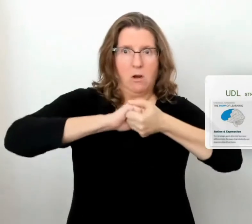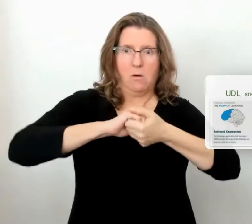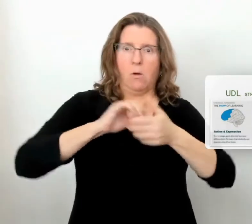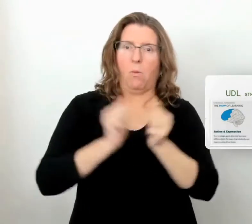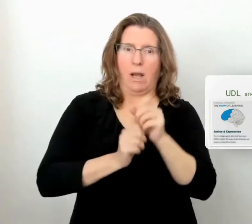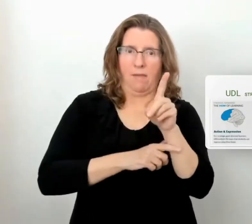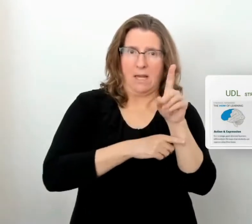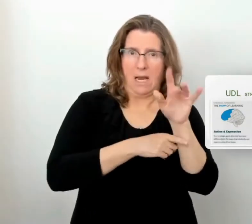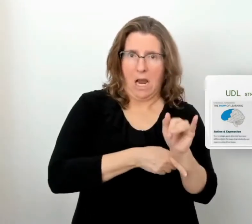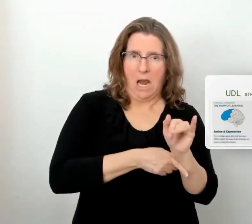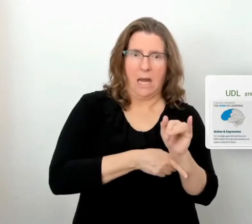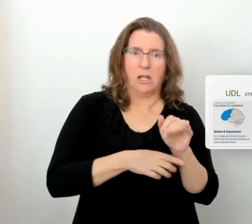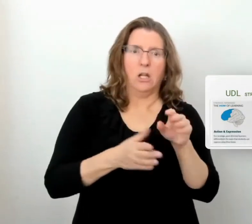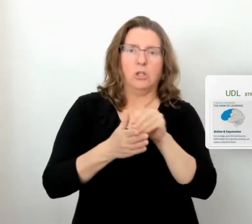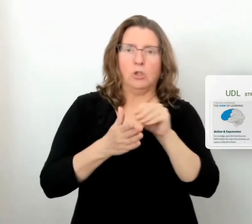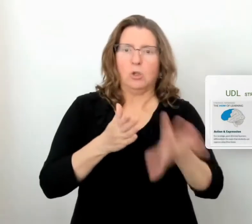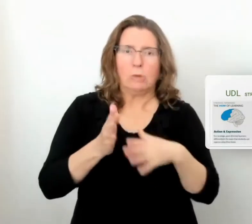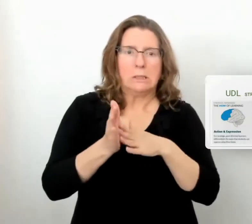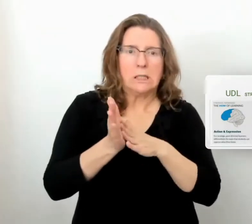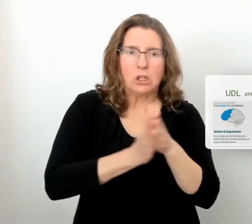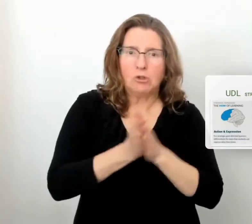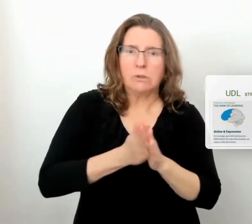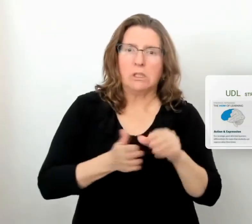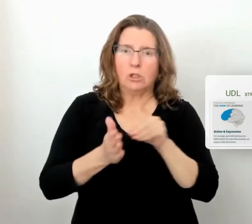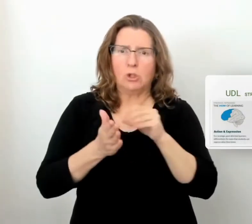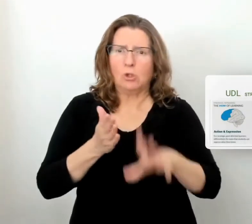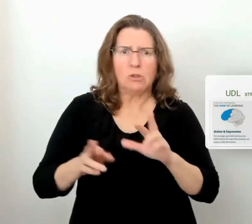and we are using differentiated instruction components of: